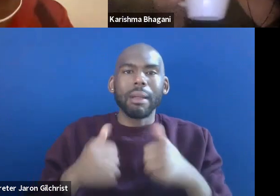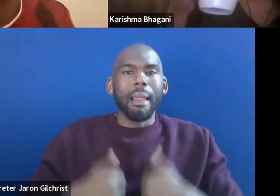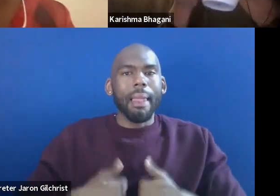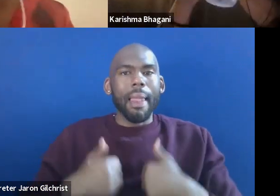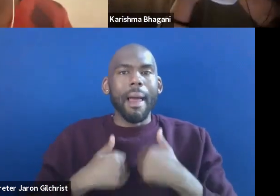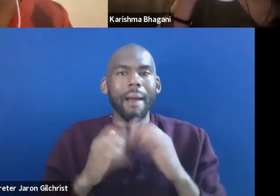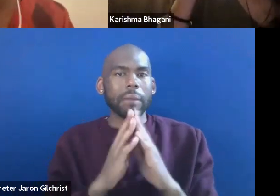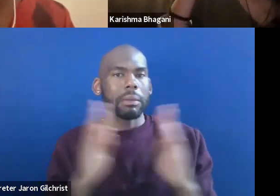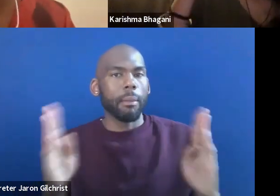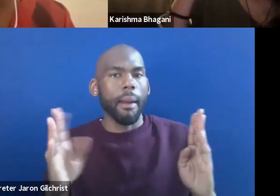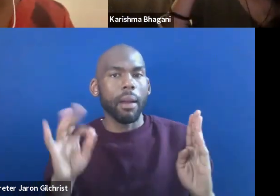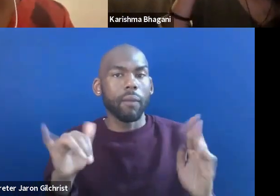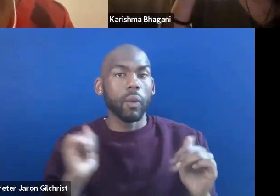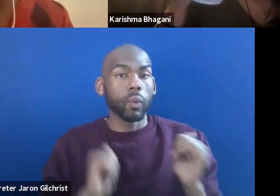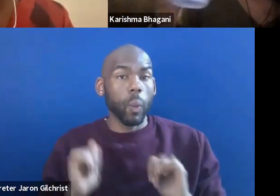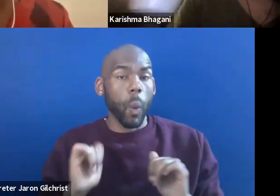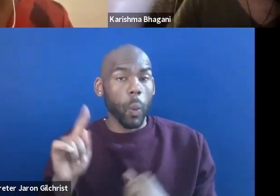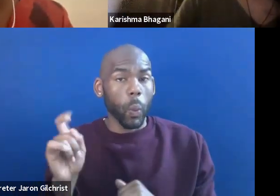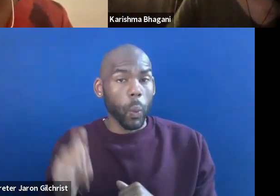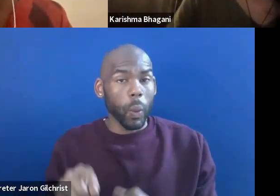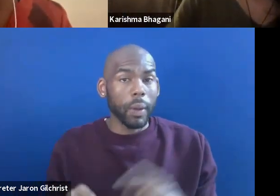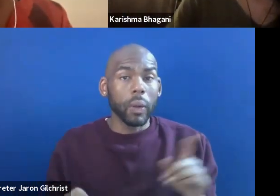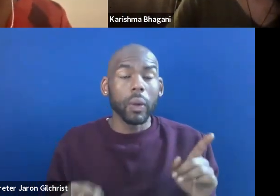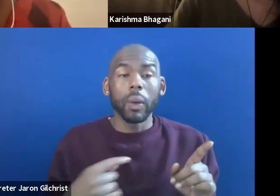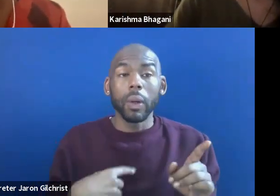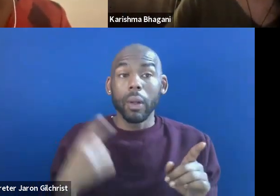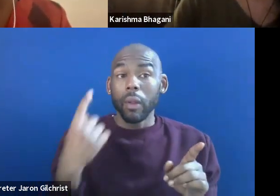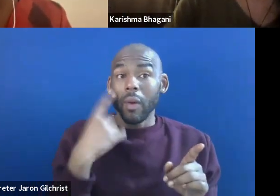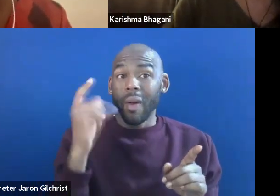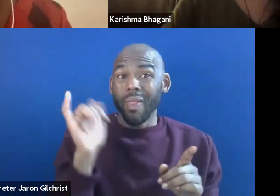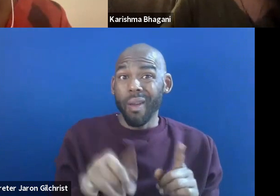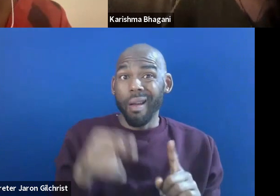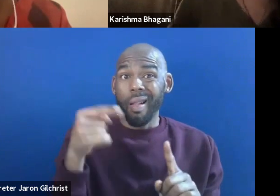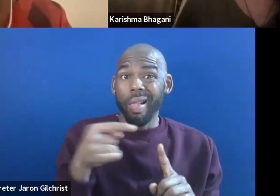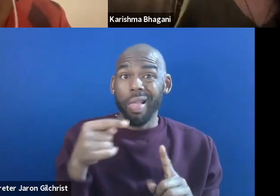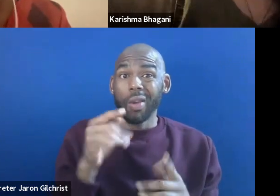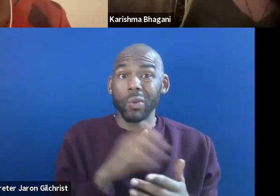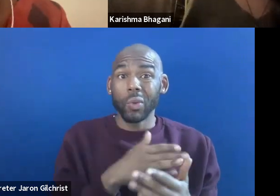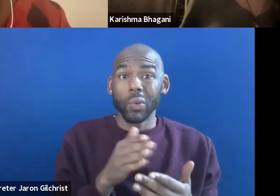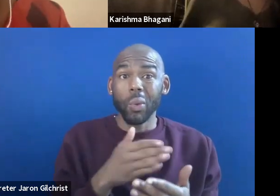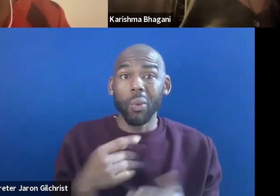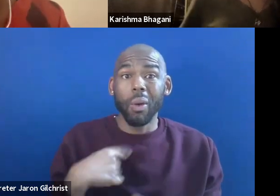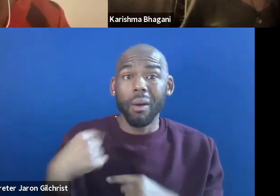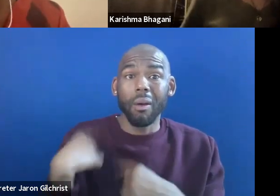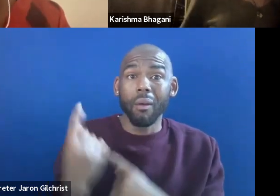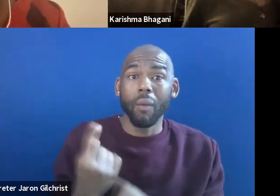I think that particular show, I mean, like I'm saying, I've always been interested in producing